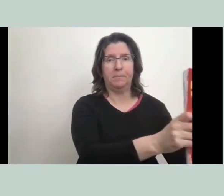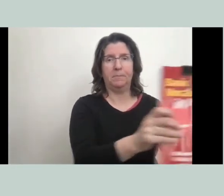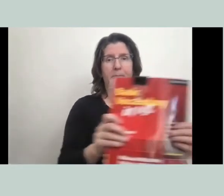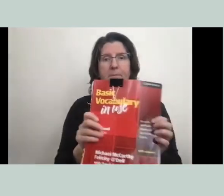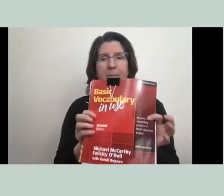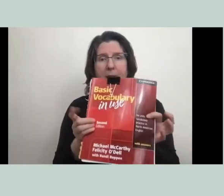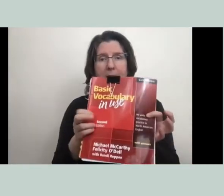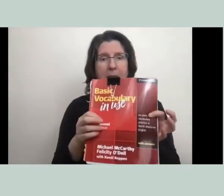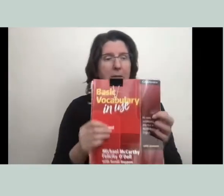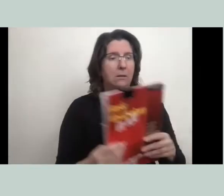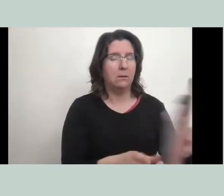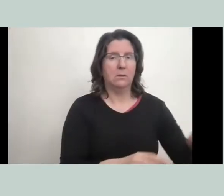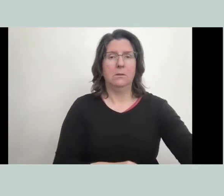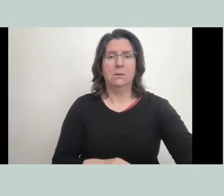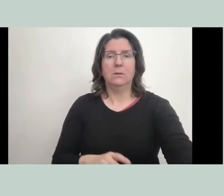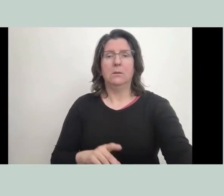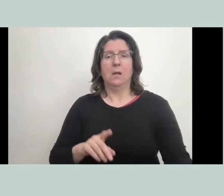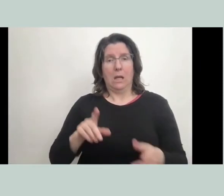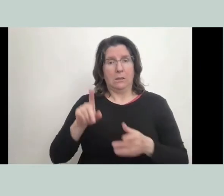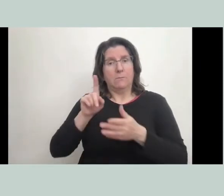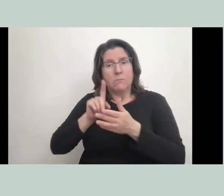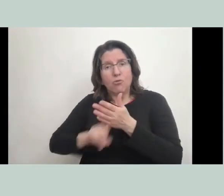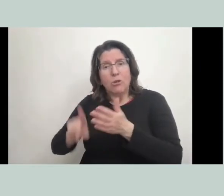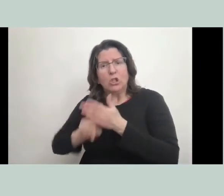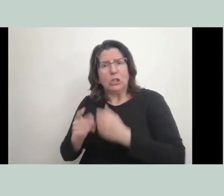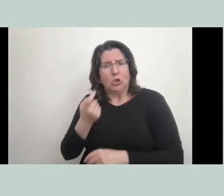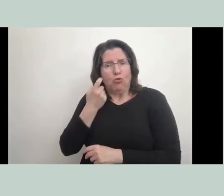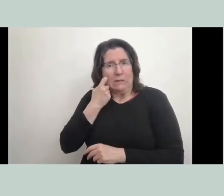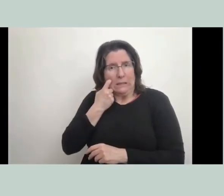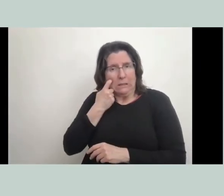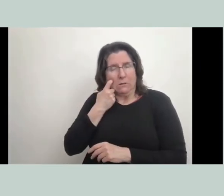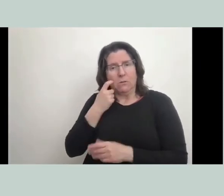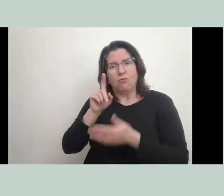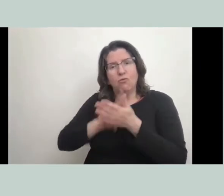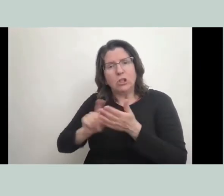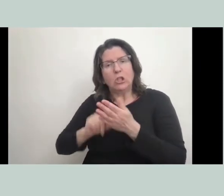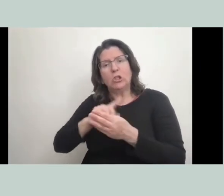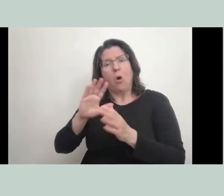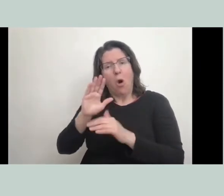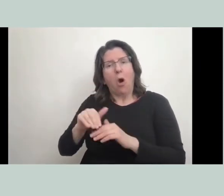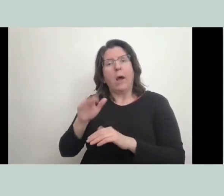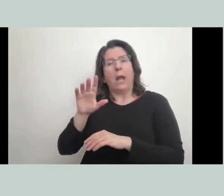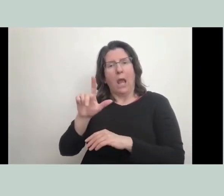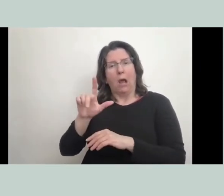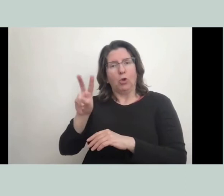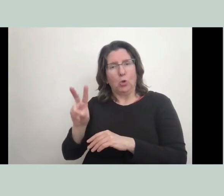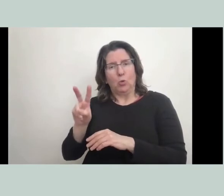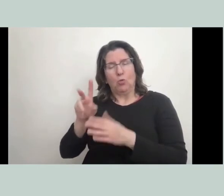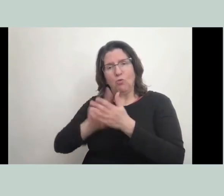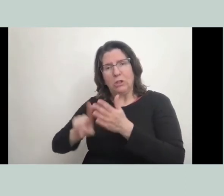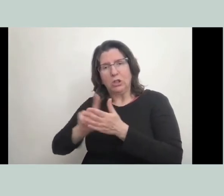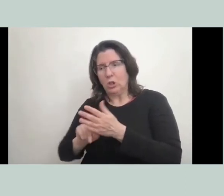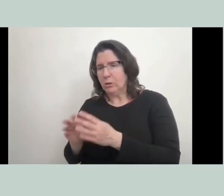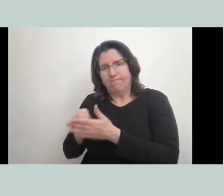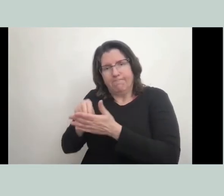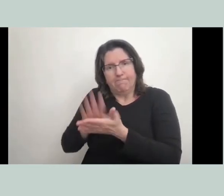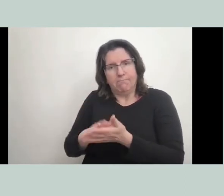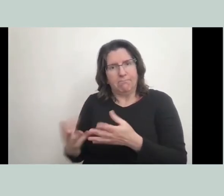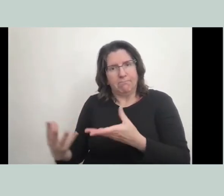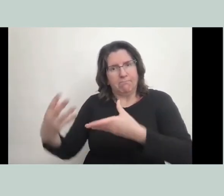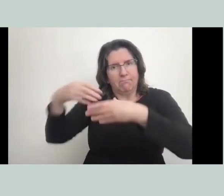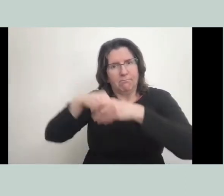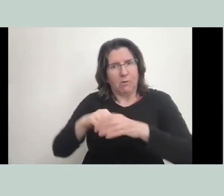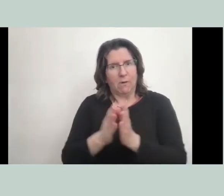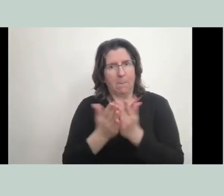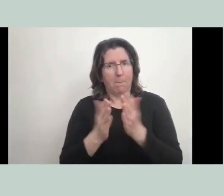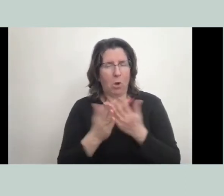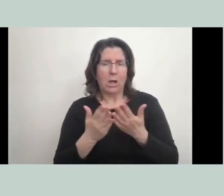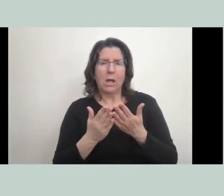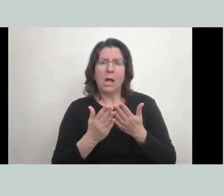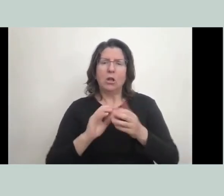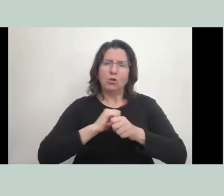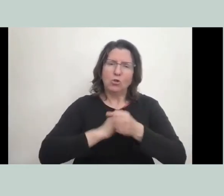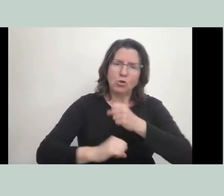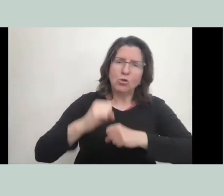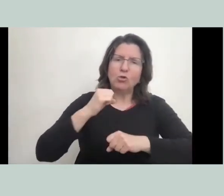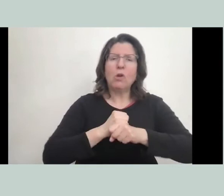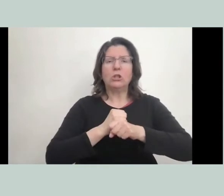I use this text "Basic Vocabulary In Use." It's based on current research in L2.